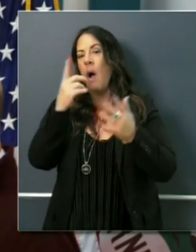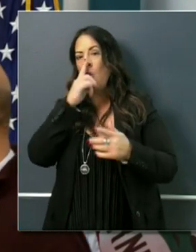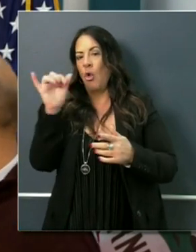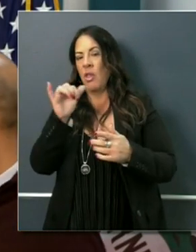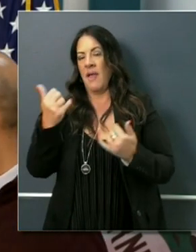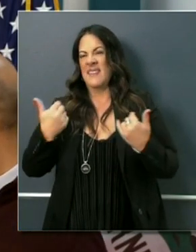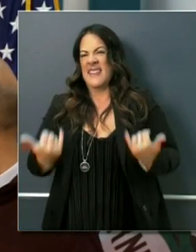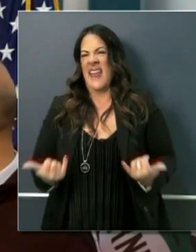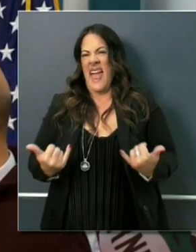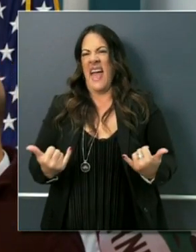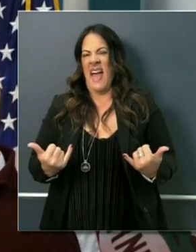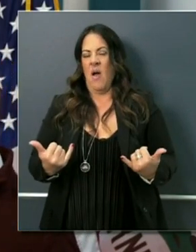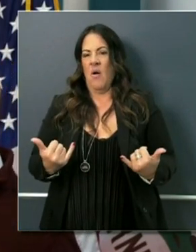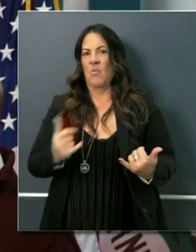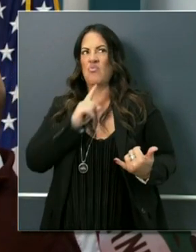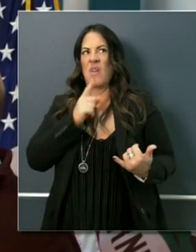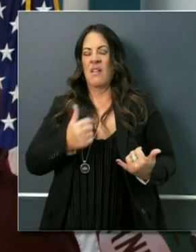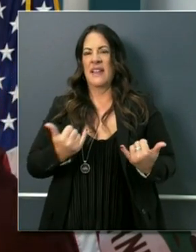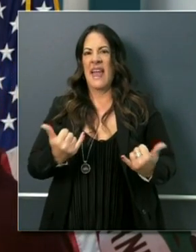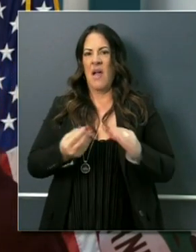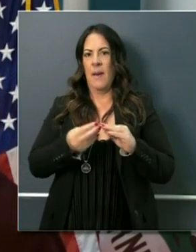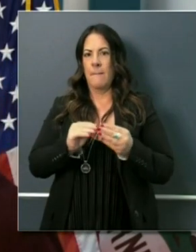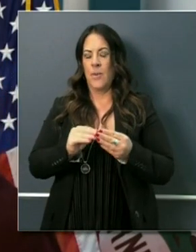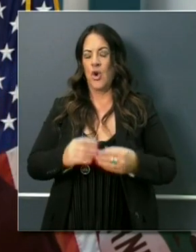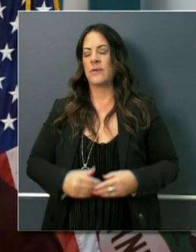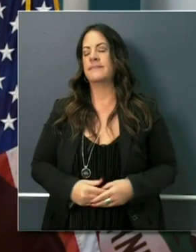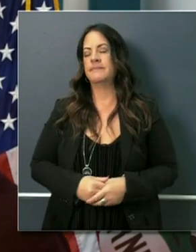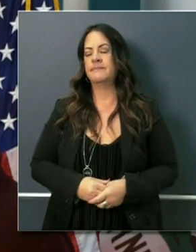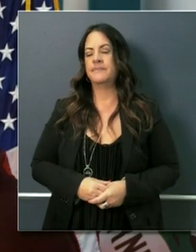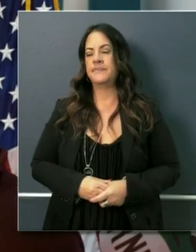OUTCOMES FROM COVID-19. SO THIS SLIDE SHOWS WHERE WE ARE NOW.